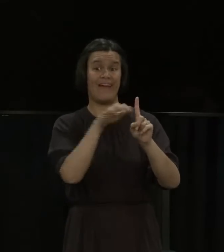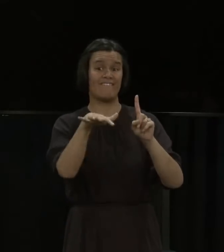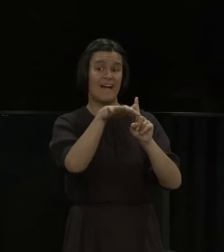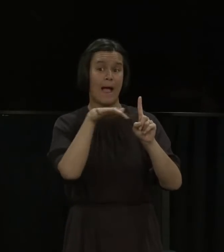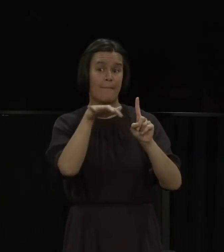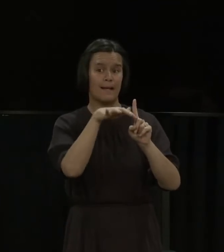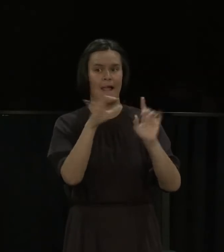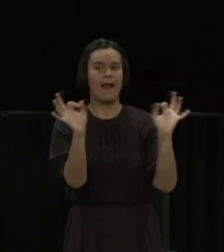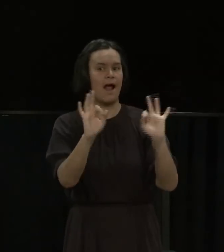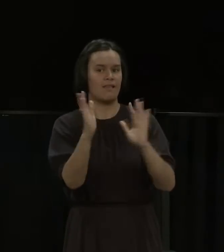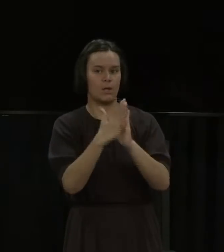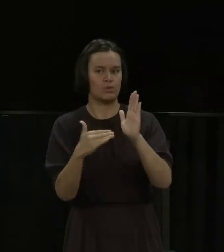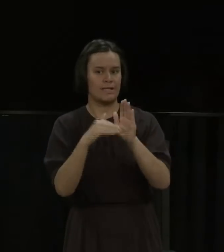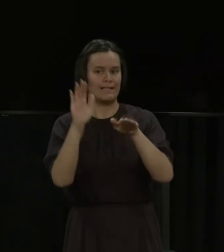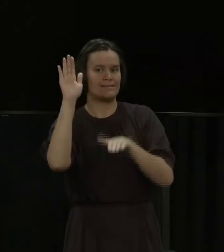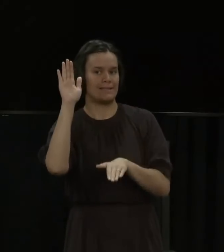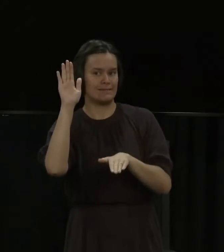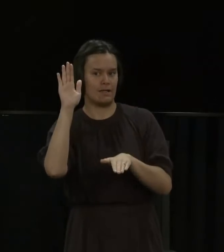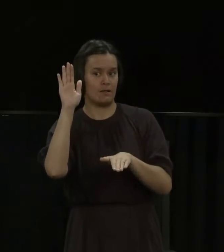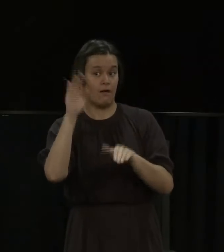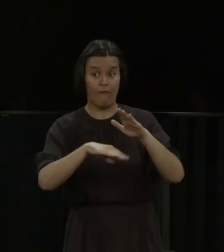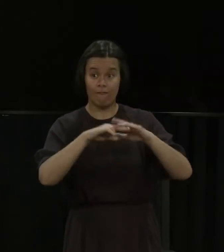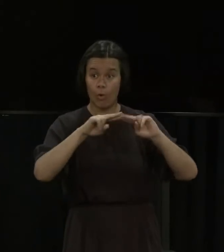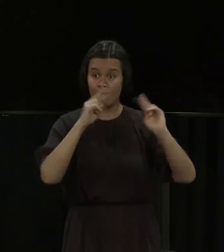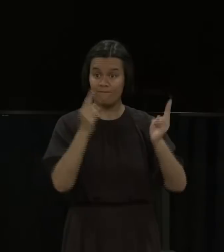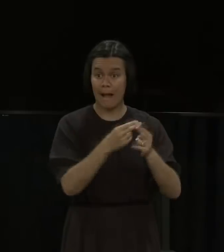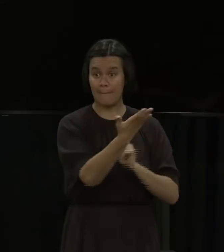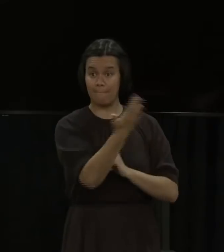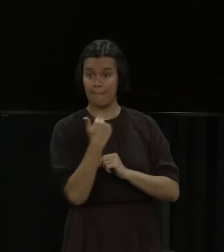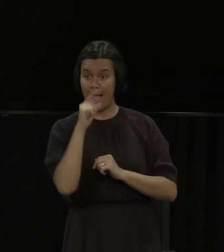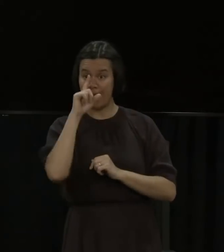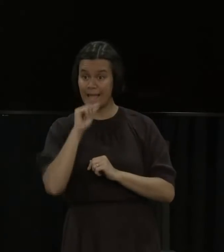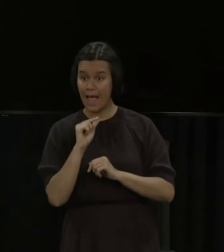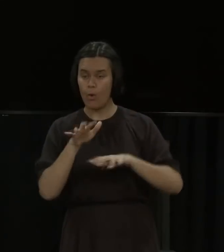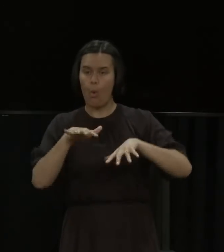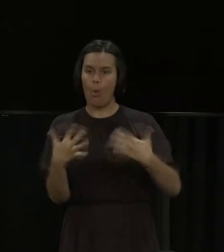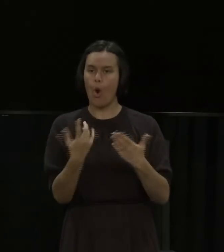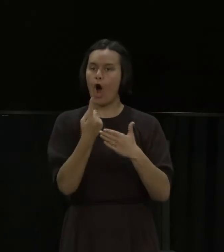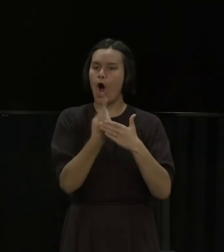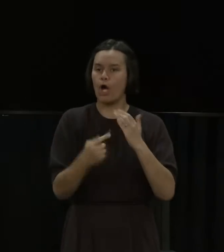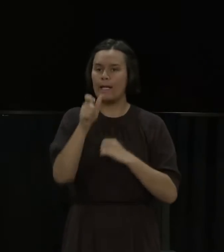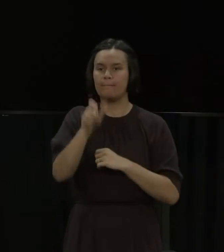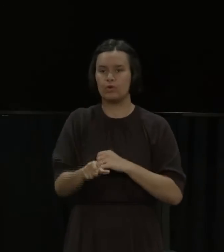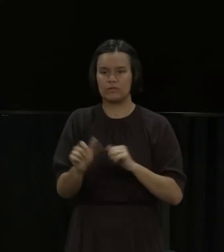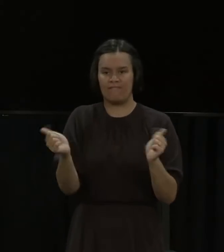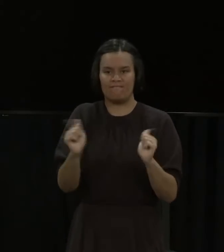who had Australian or any other